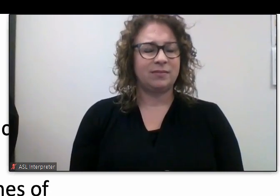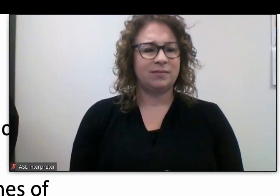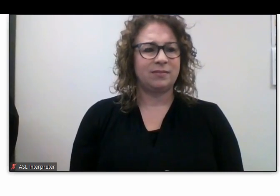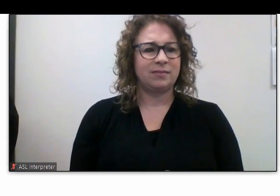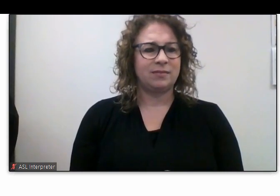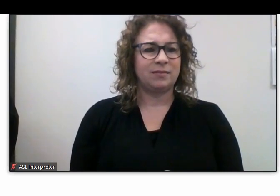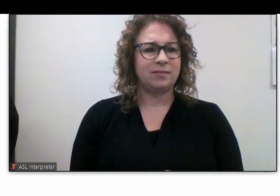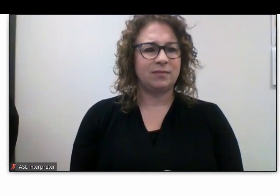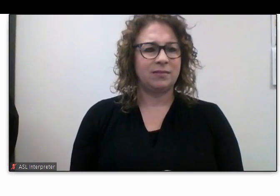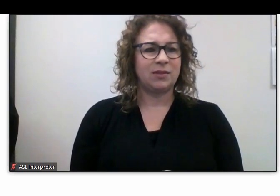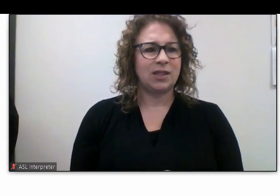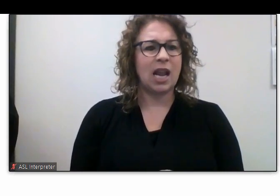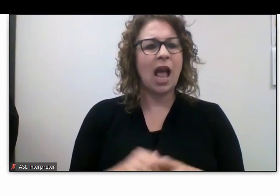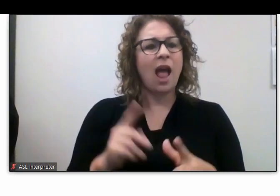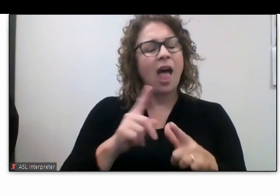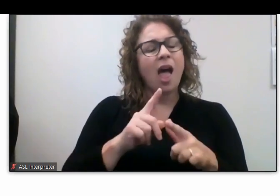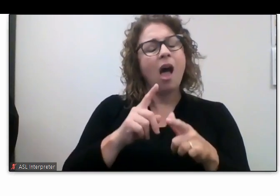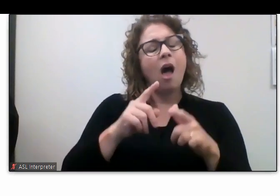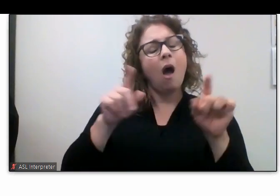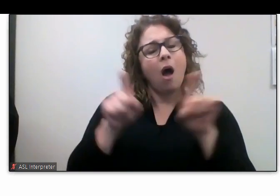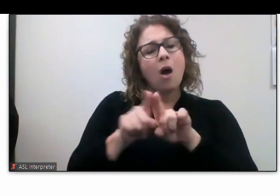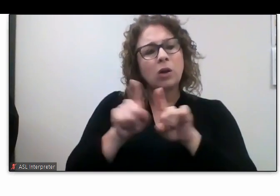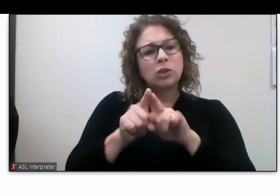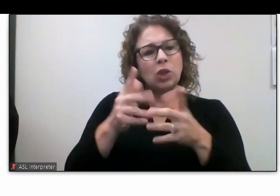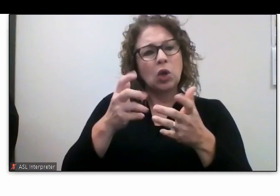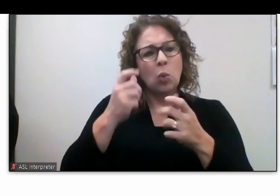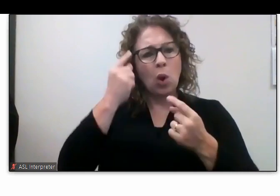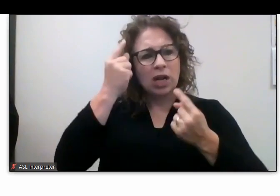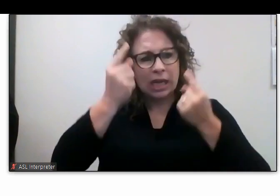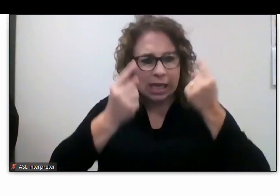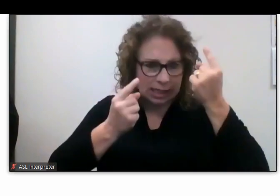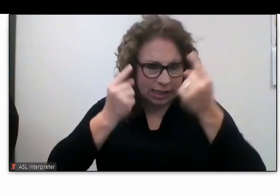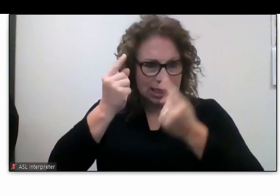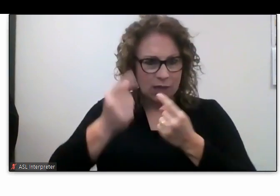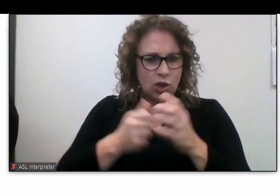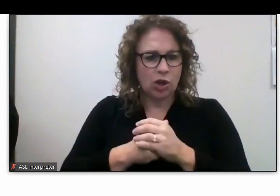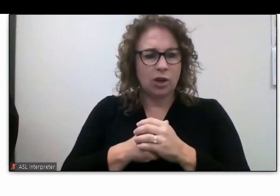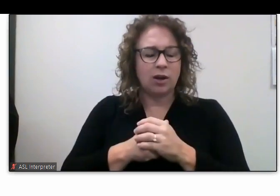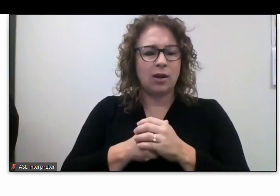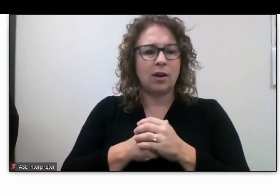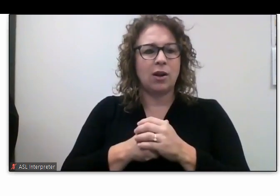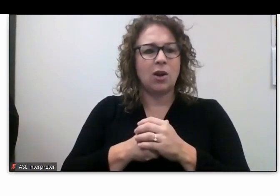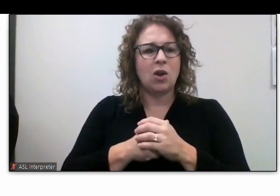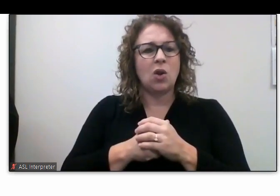And then you wanna consider rates. Interpreters used -